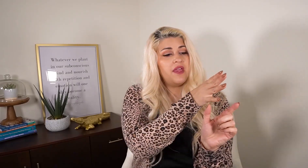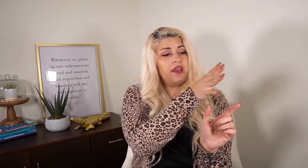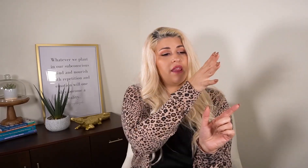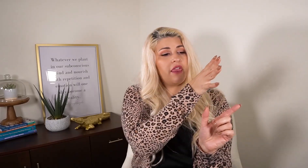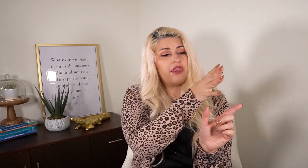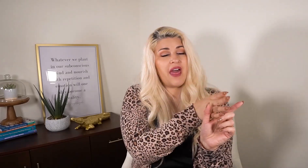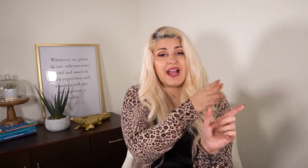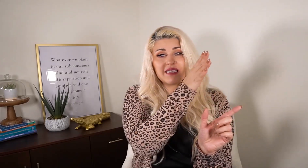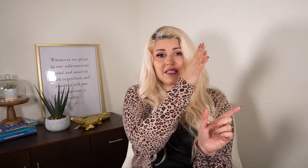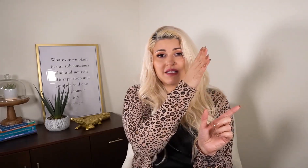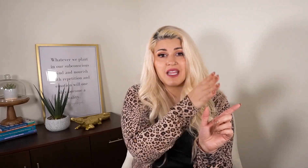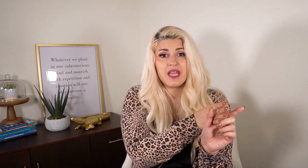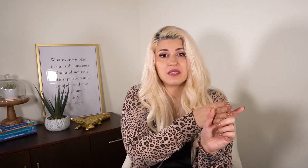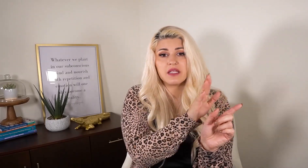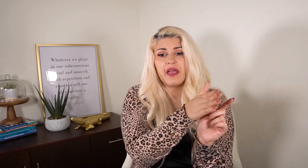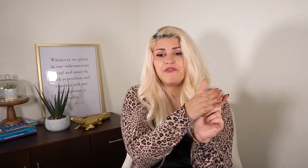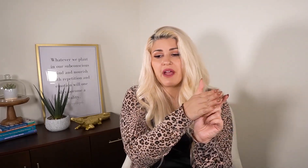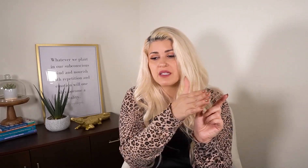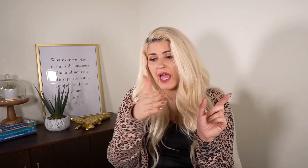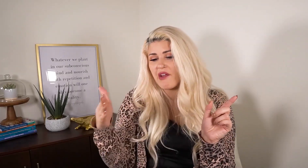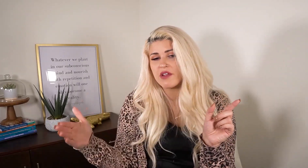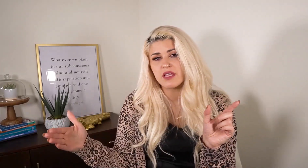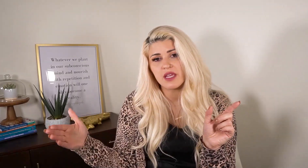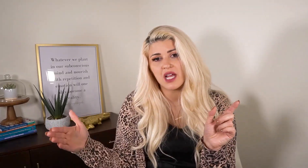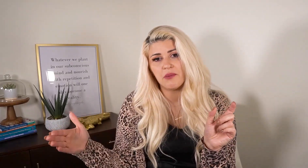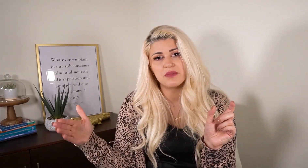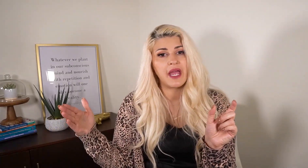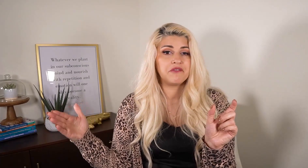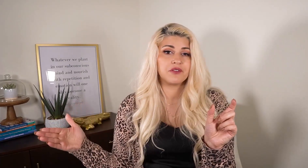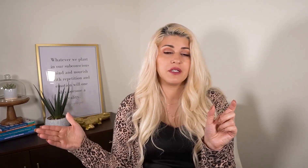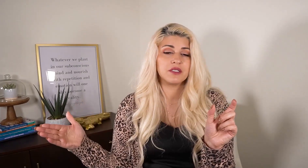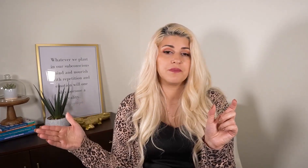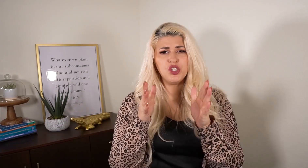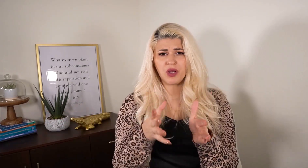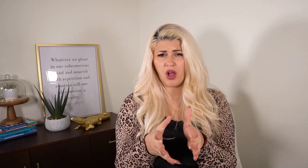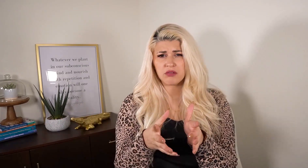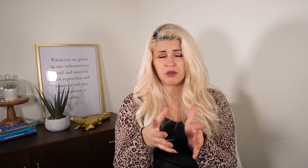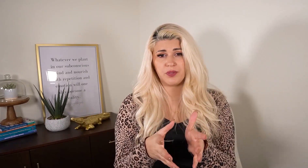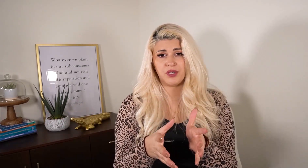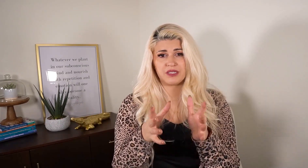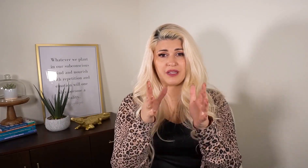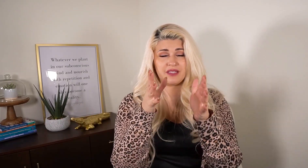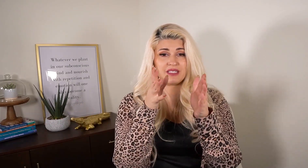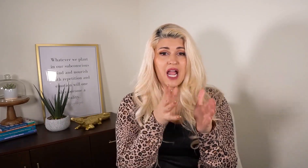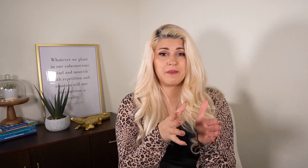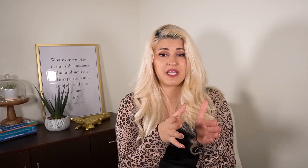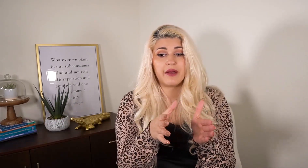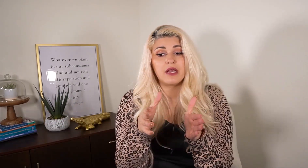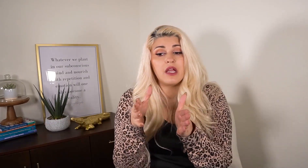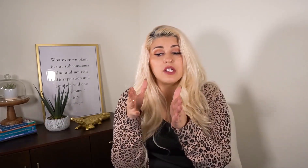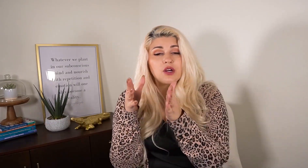and then that tense affects everything that comes after it. You could also put the time sign